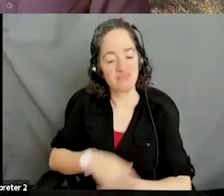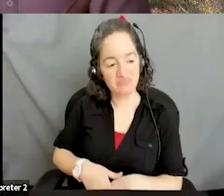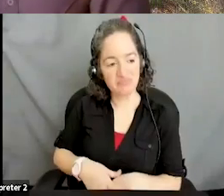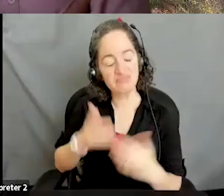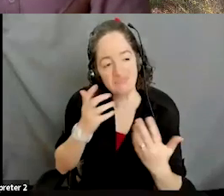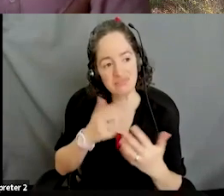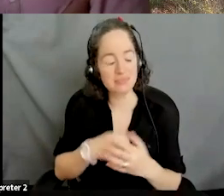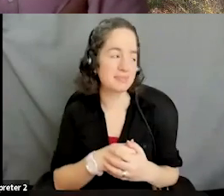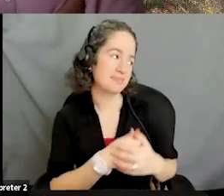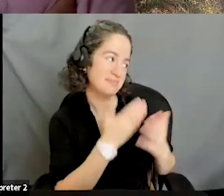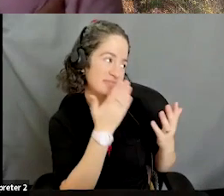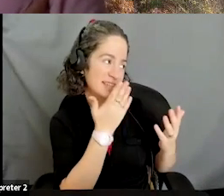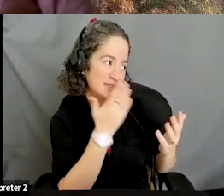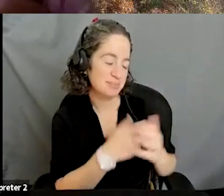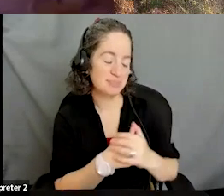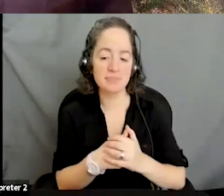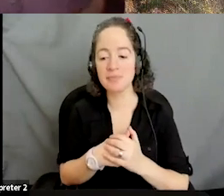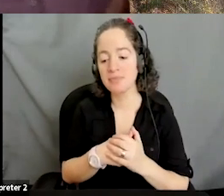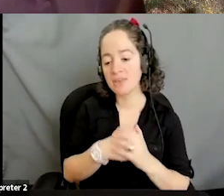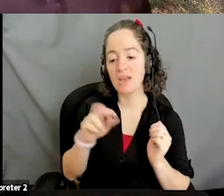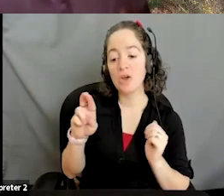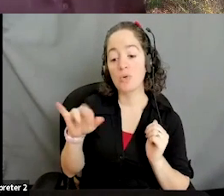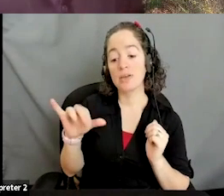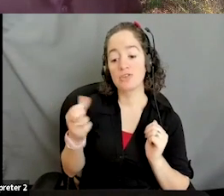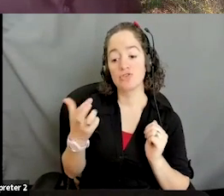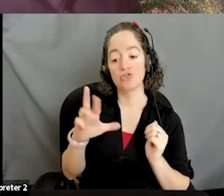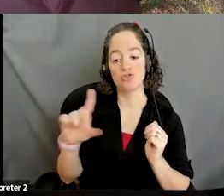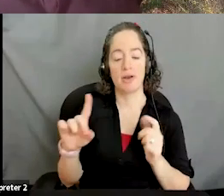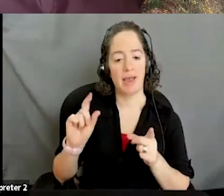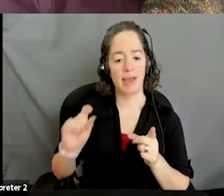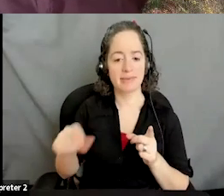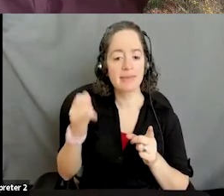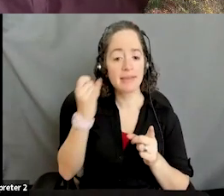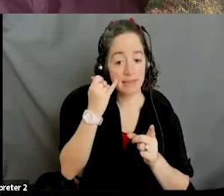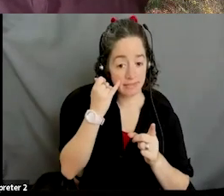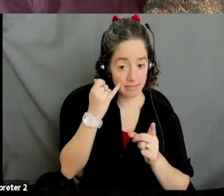if you are sharing your experience with other product development companies, and if so, how?